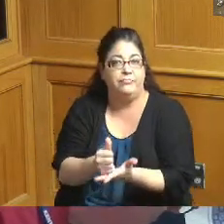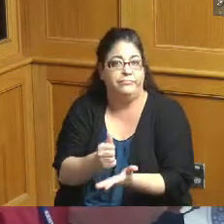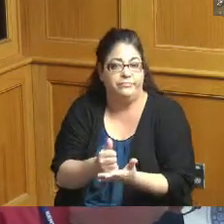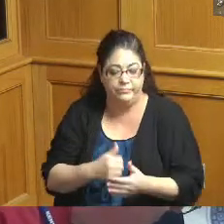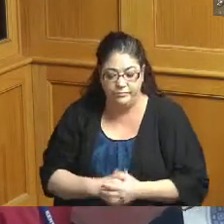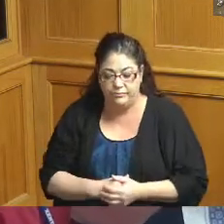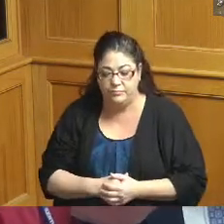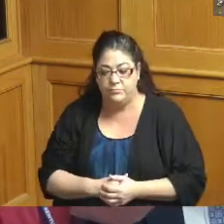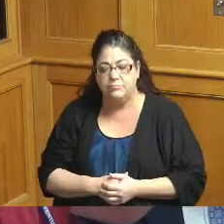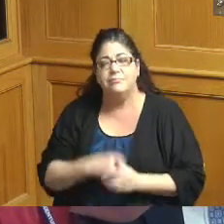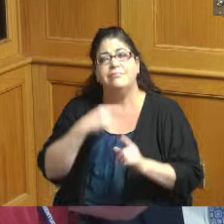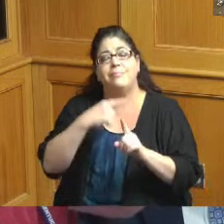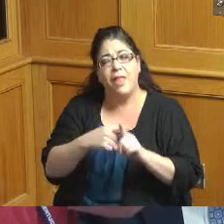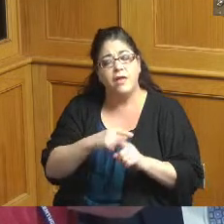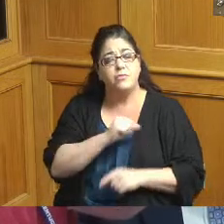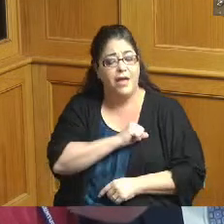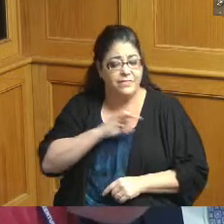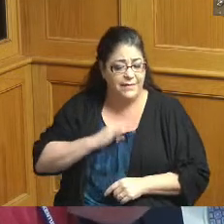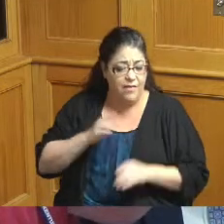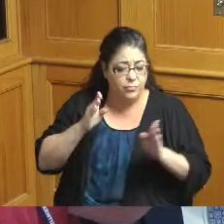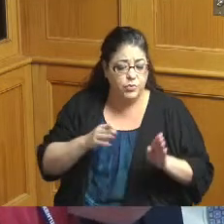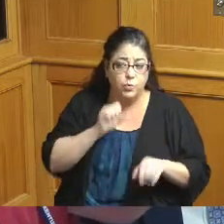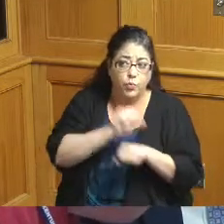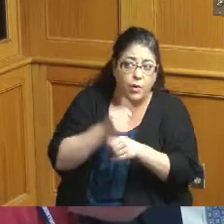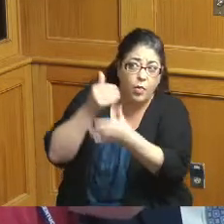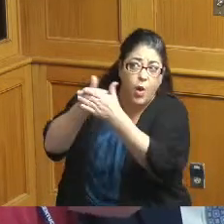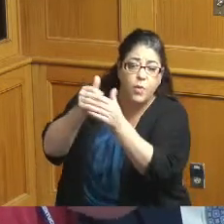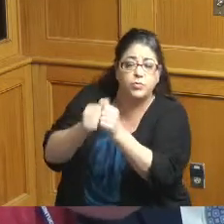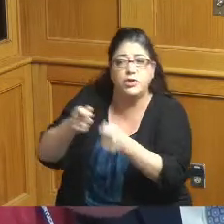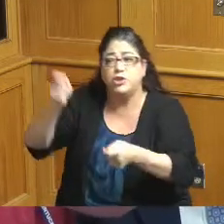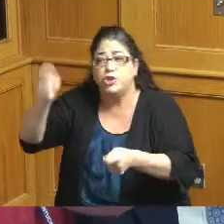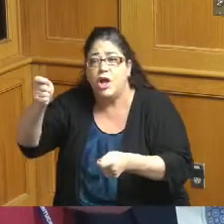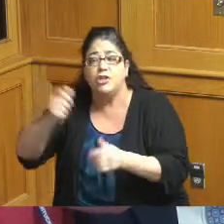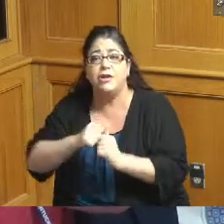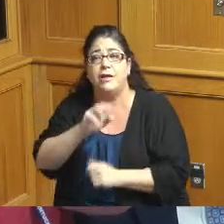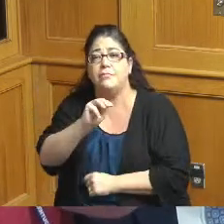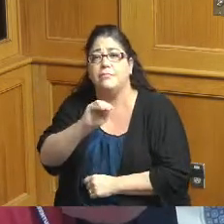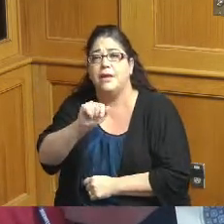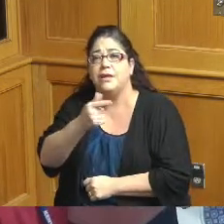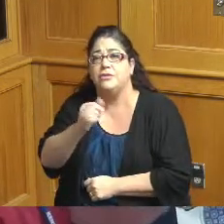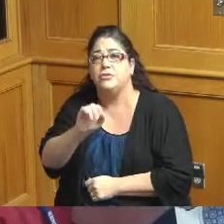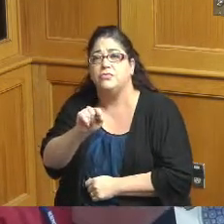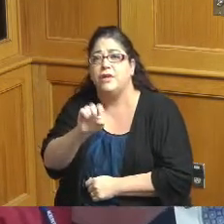closely with our Judges and magistrates serving more litigants results and additional functioning